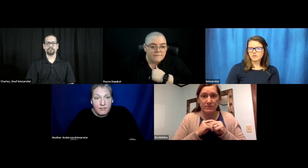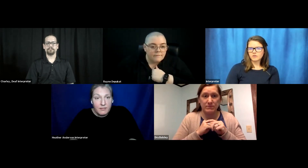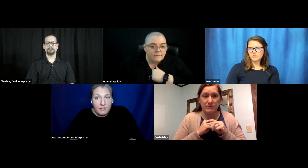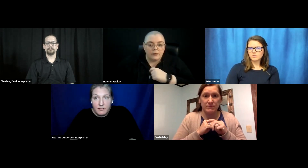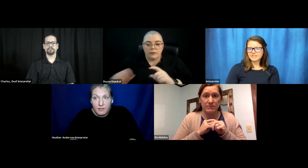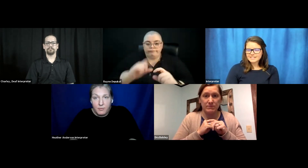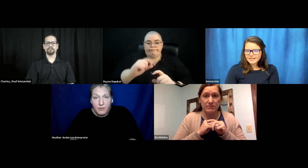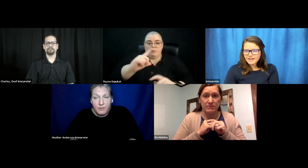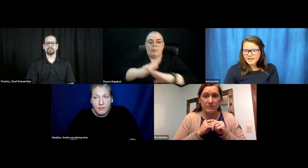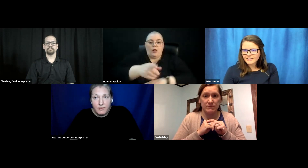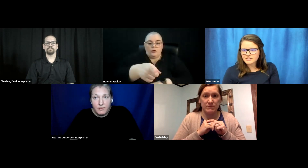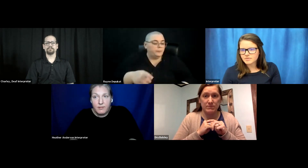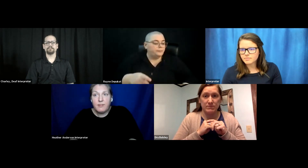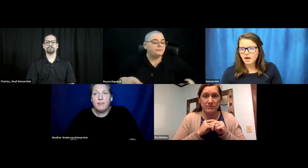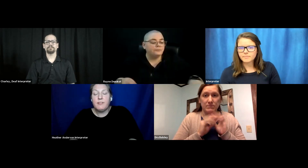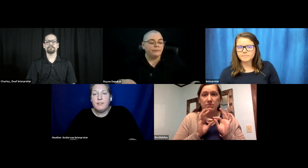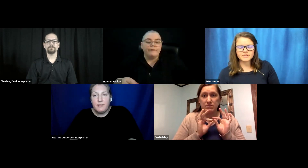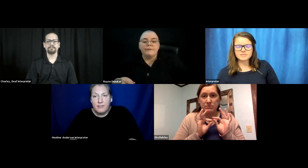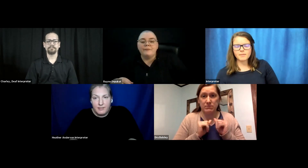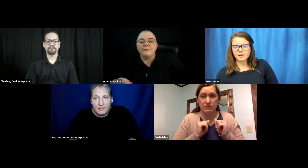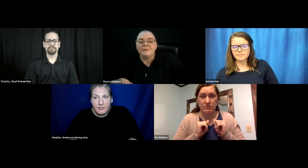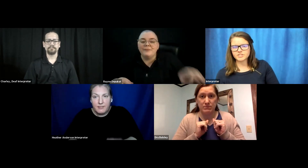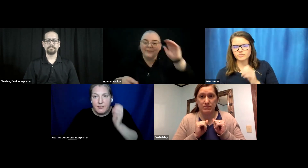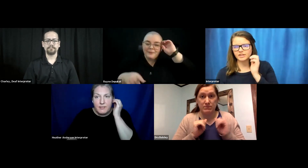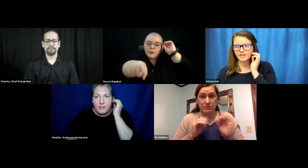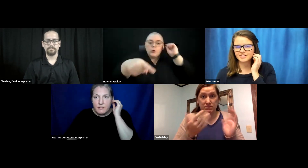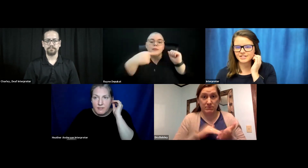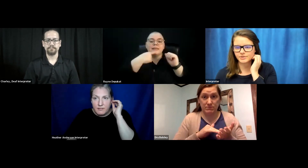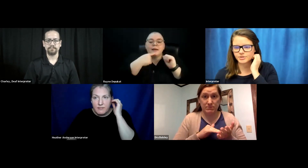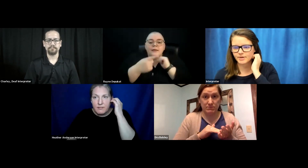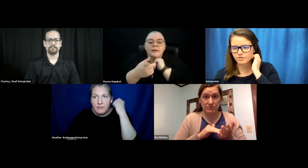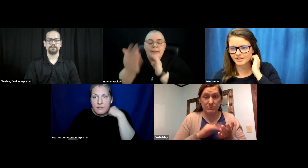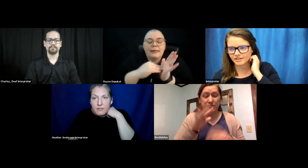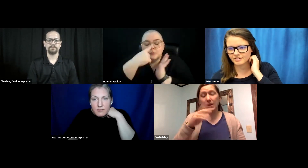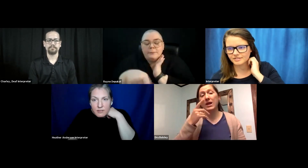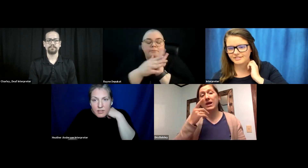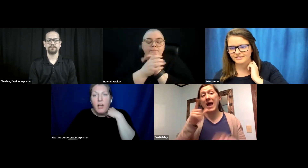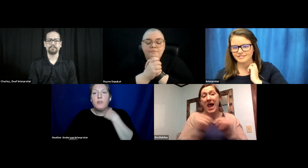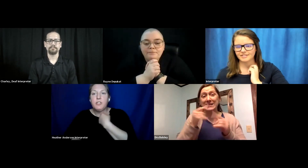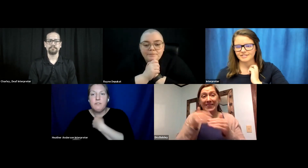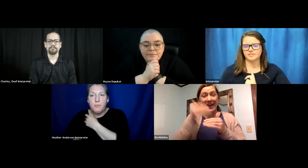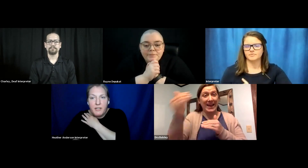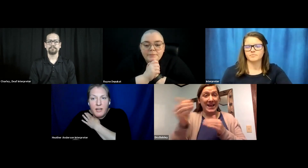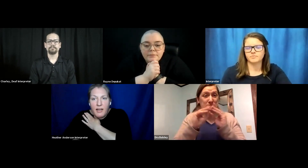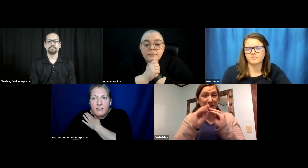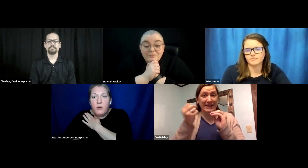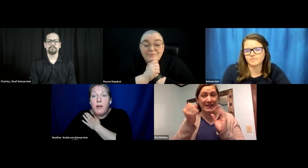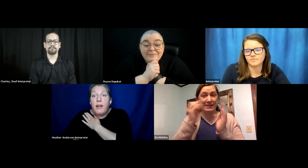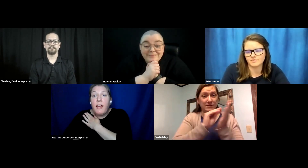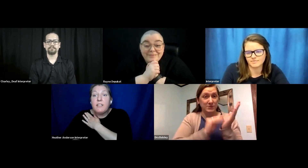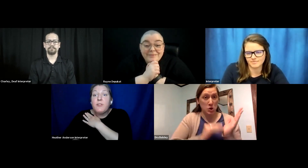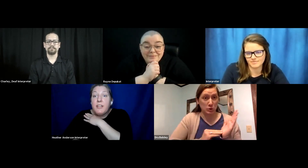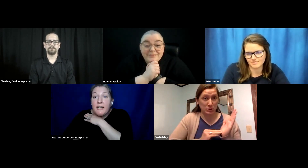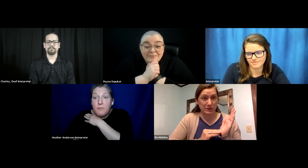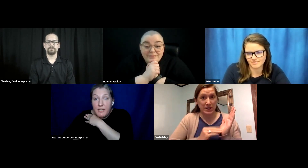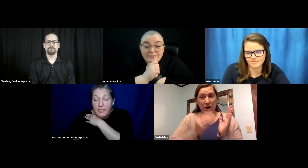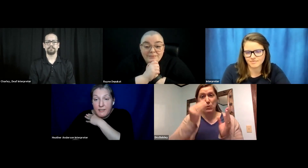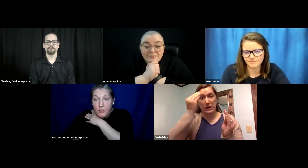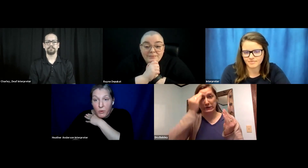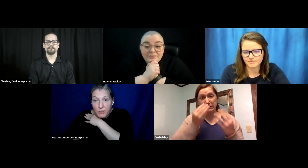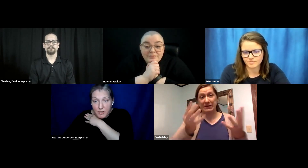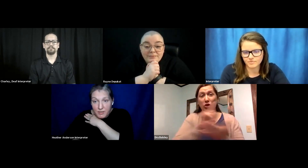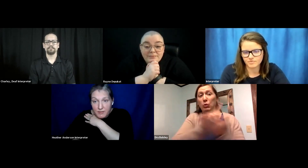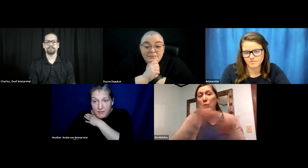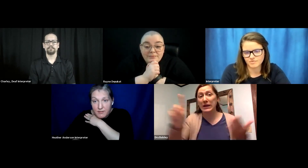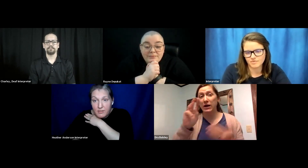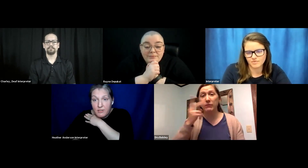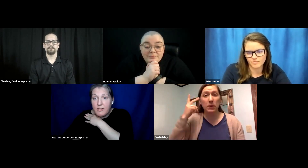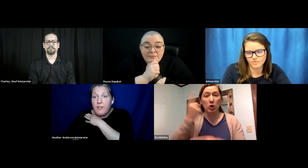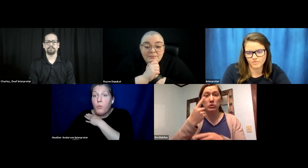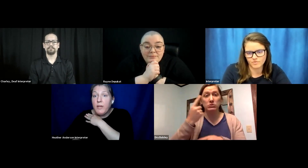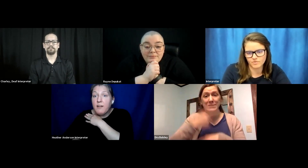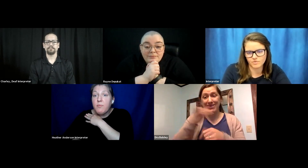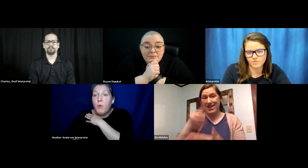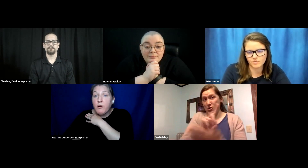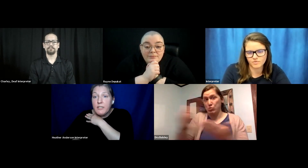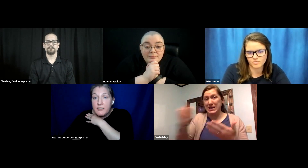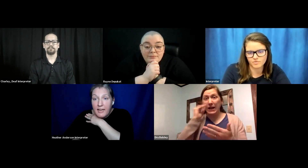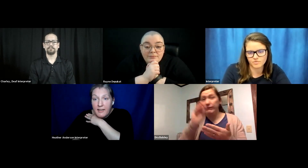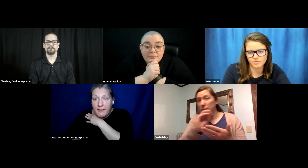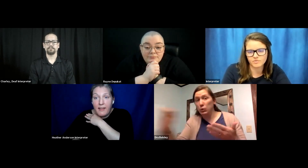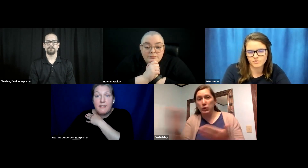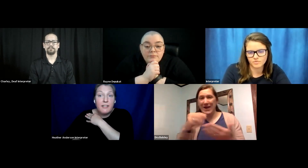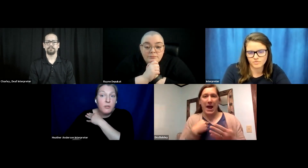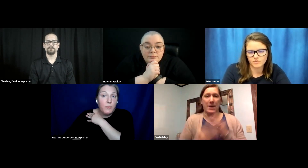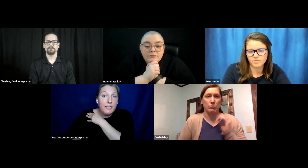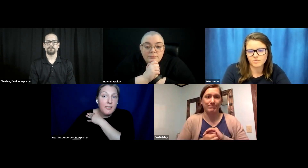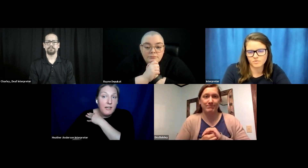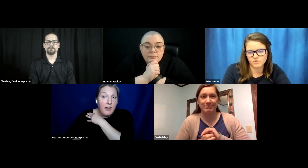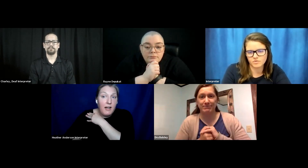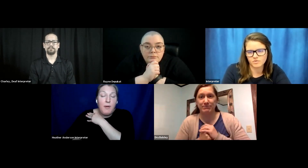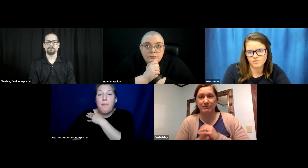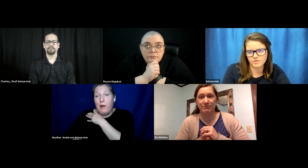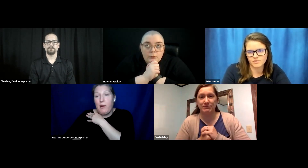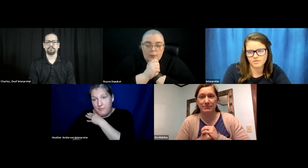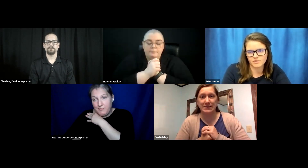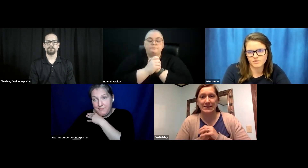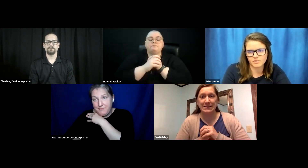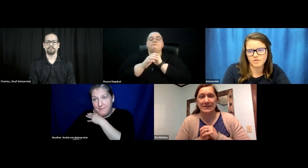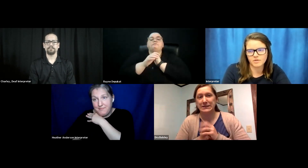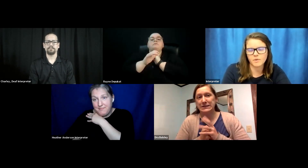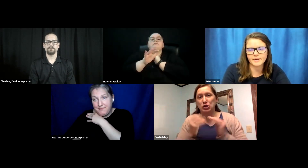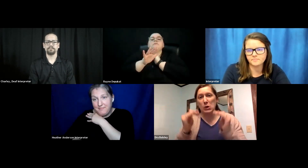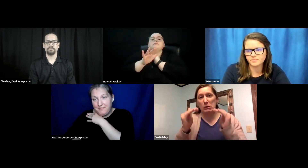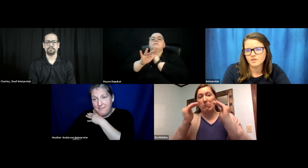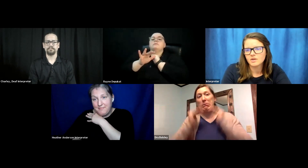Hold on a second, I had some pop things popping up on my screen I couldn't see you do you mind repeating. Oh sure, I'll repeat. So, as for the next meeting notes, the week of Memorial Day, that entire week, I'm out.